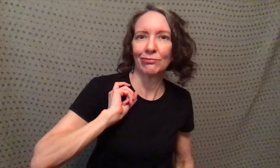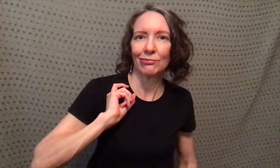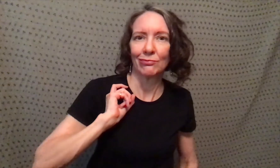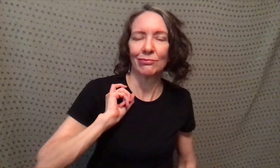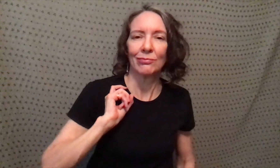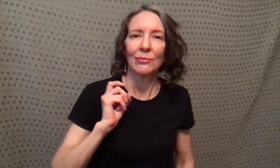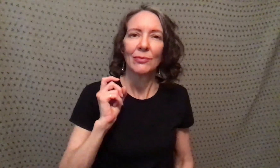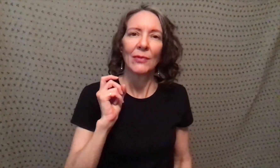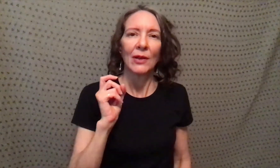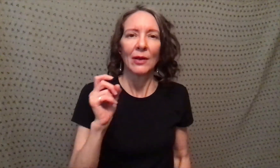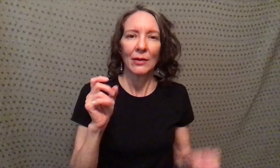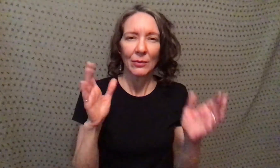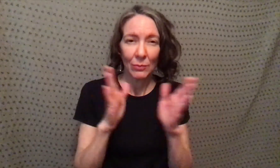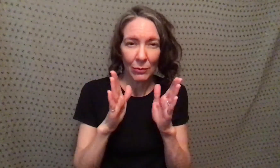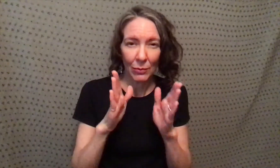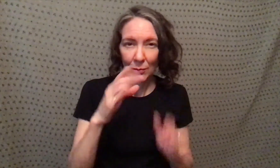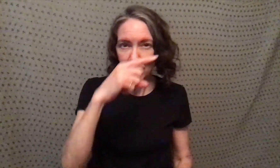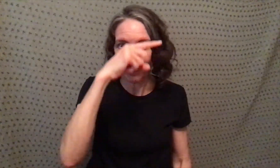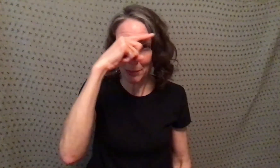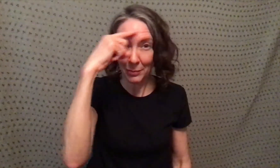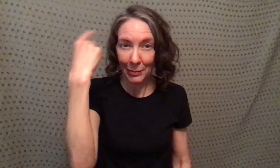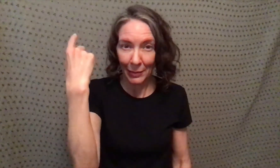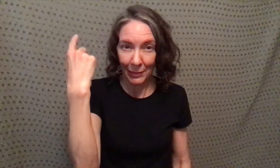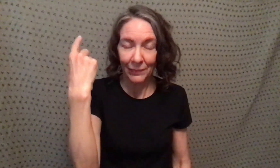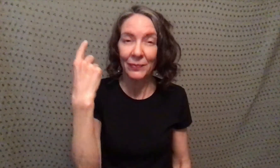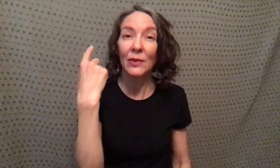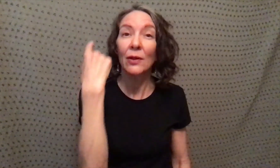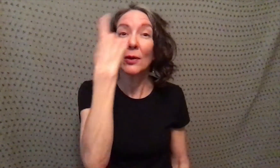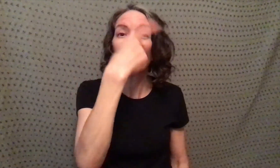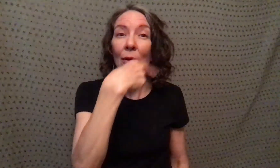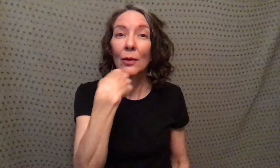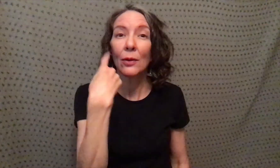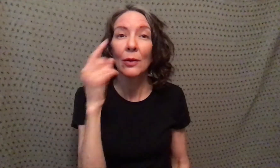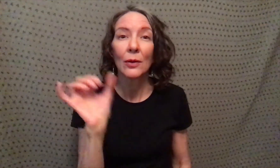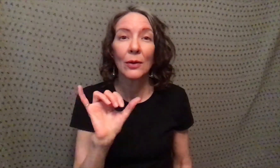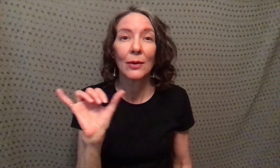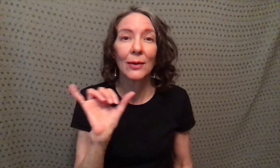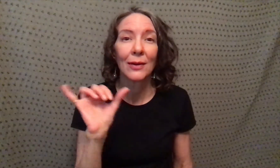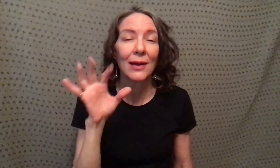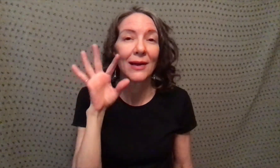over your shoulder. It's small and black and it looks like a